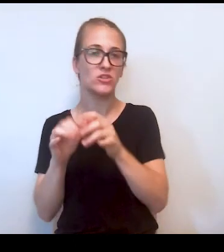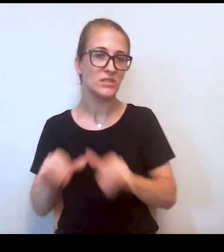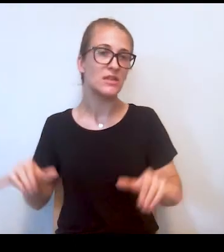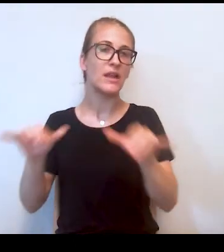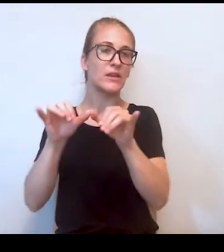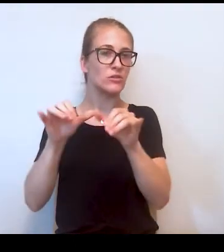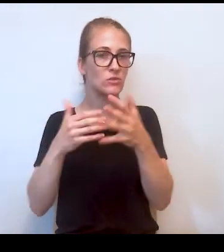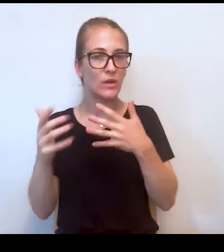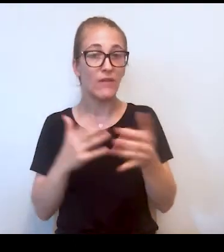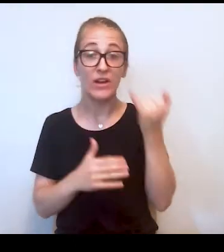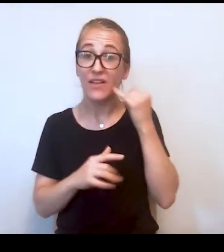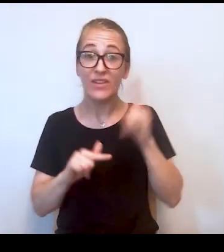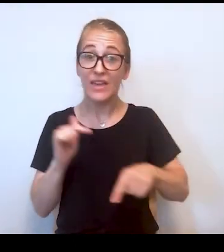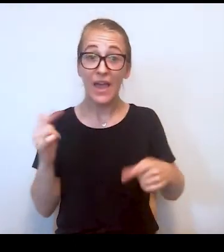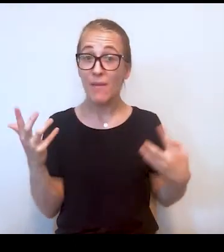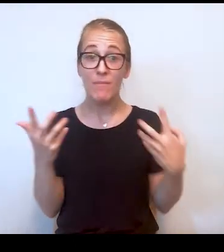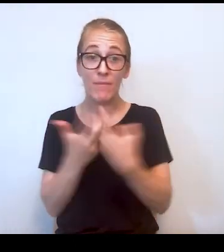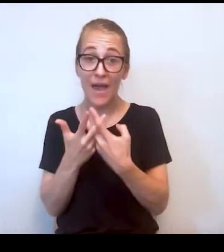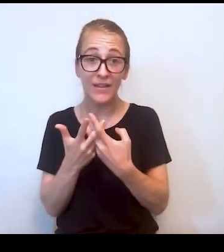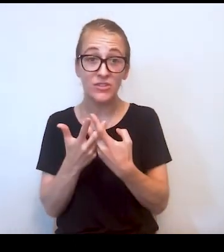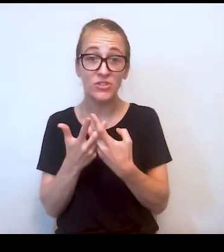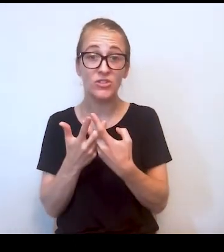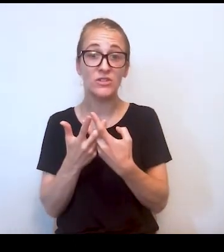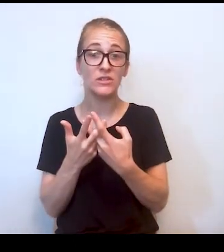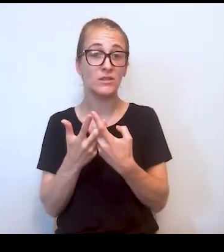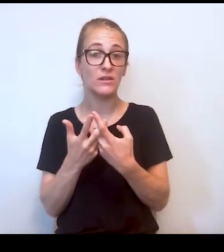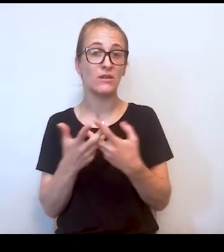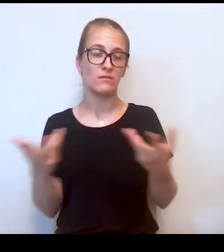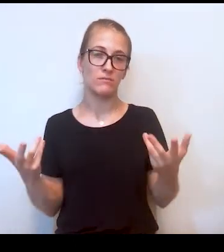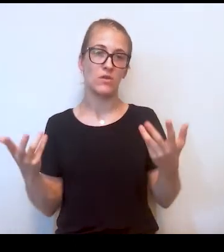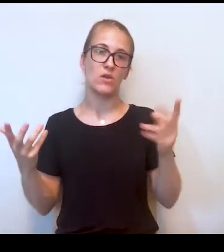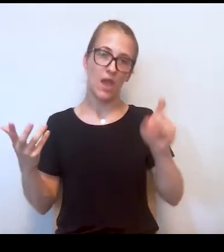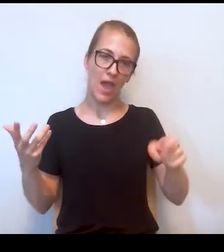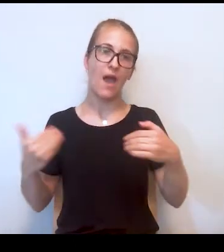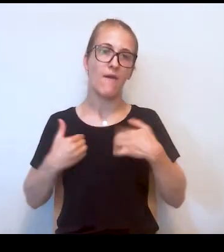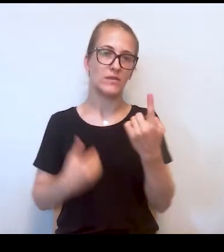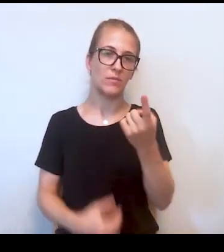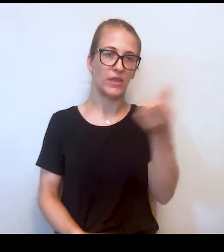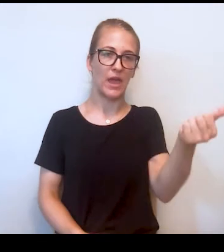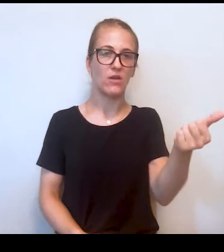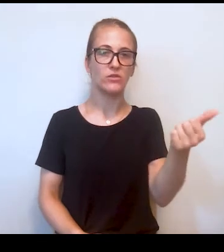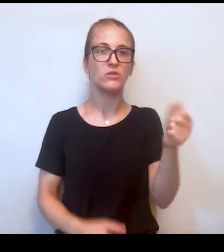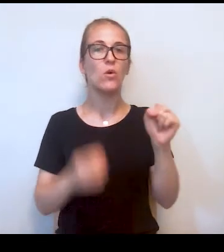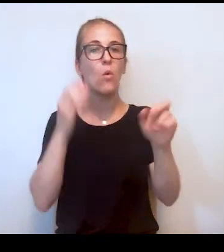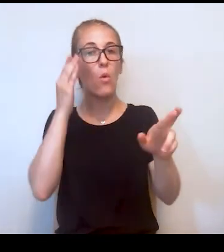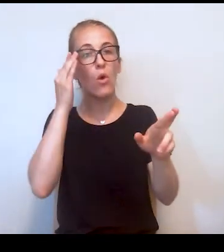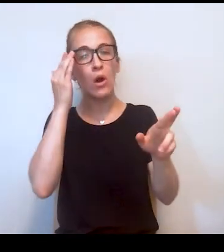or "we're just not gonna provide you anything, 'cause you're not doing enough." [L] Yeah, and that's really the problem